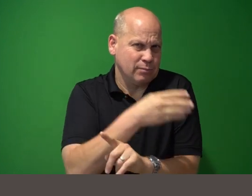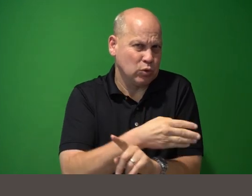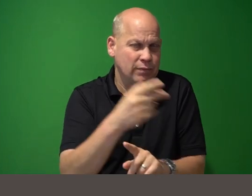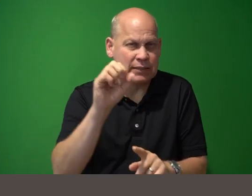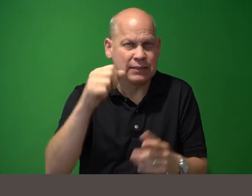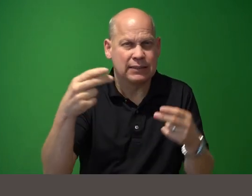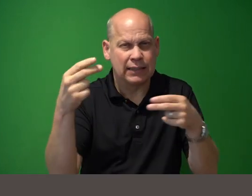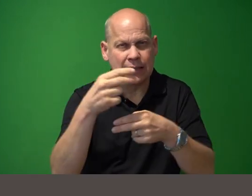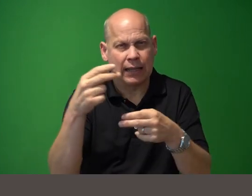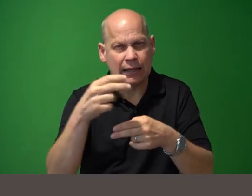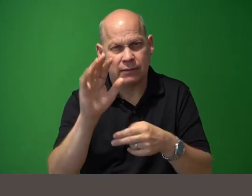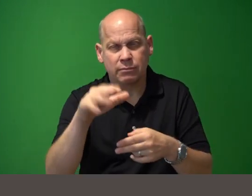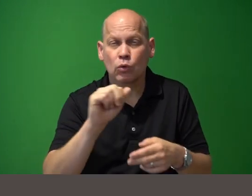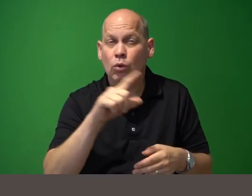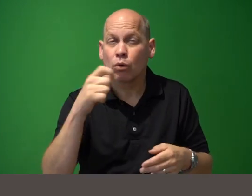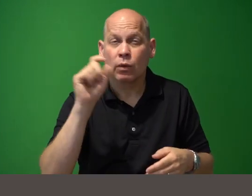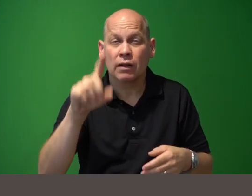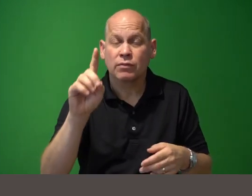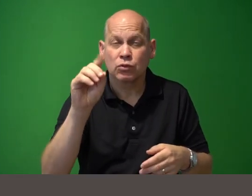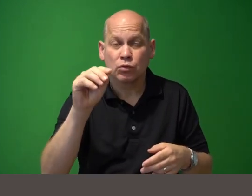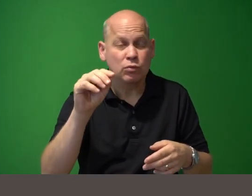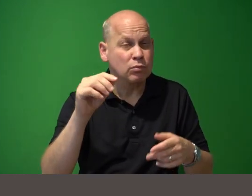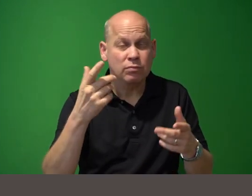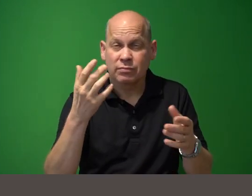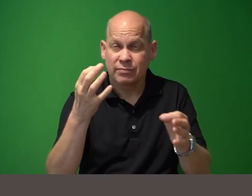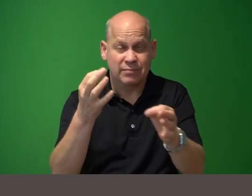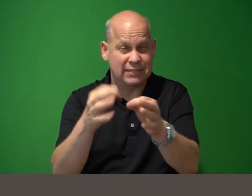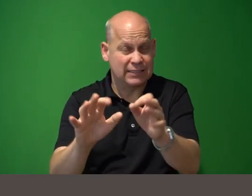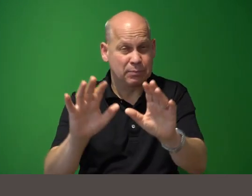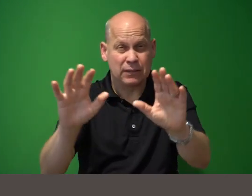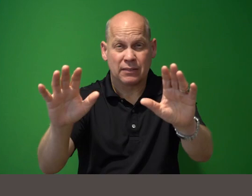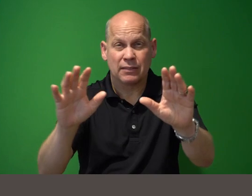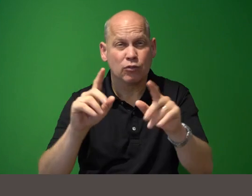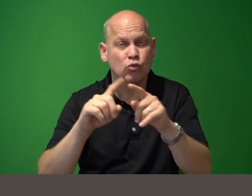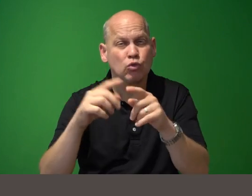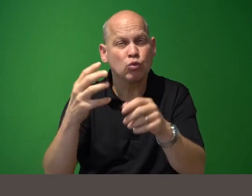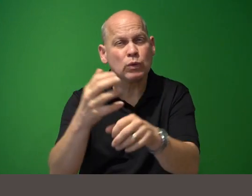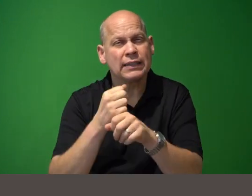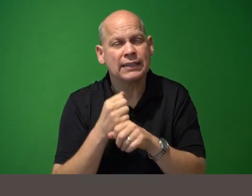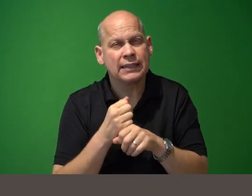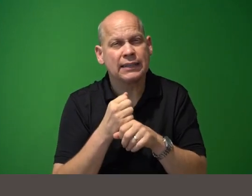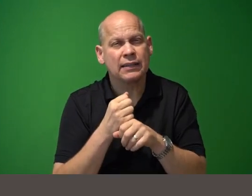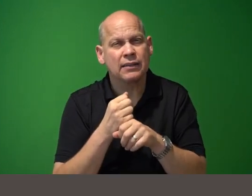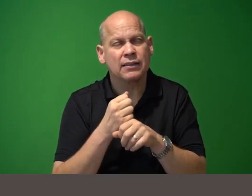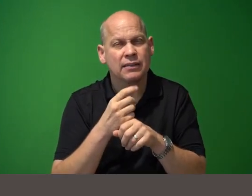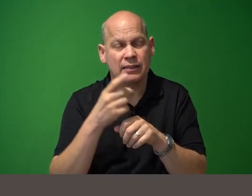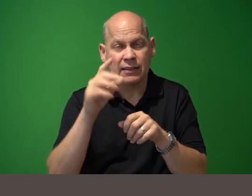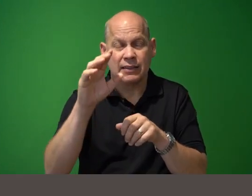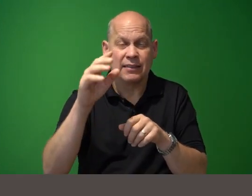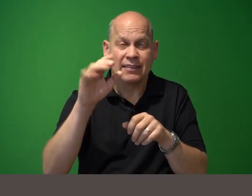And then all we need to do is Monte Carlo sample to get the posterior distribution.